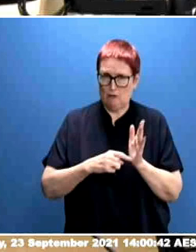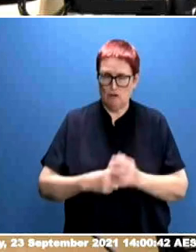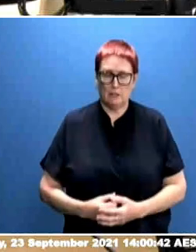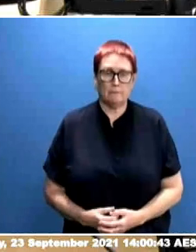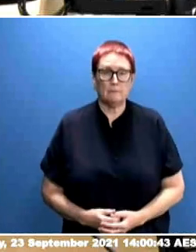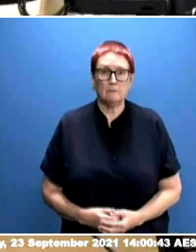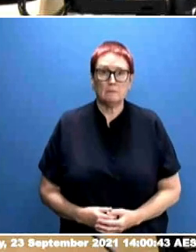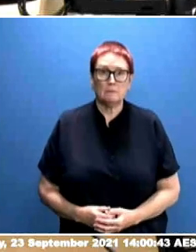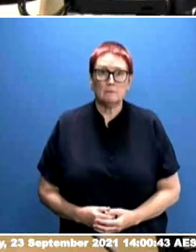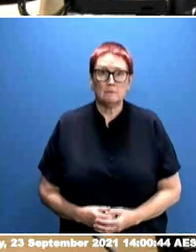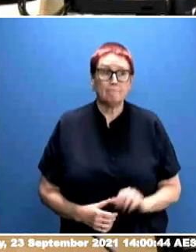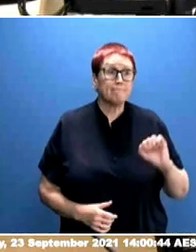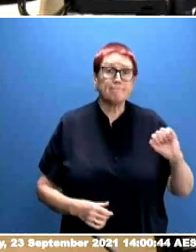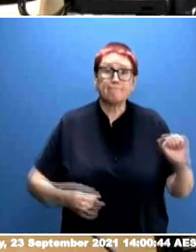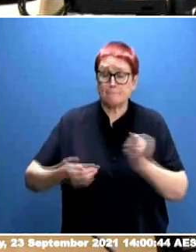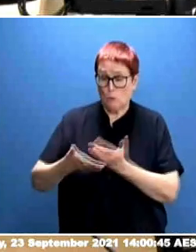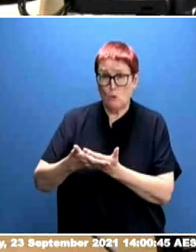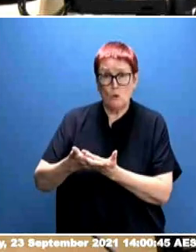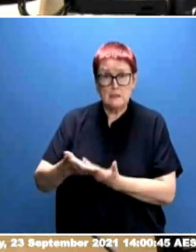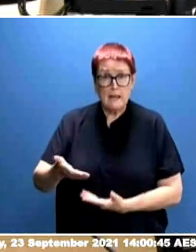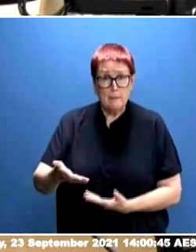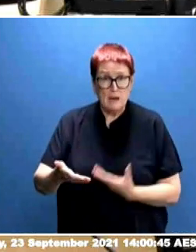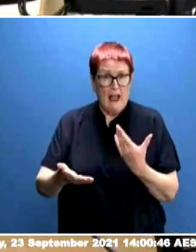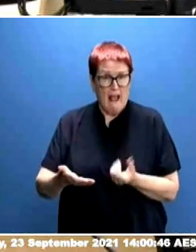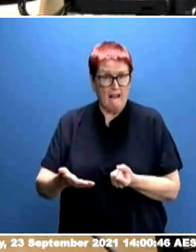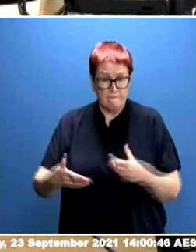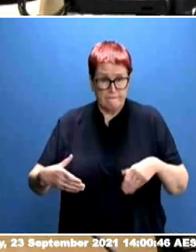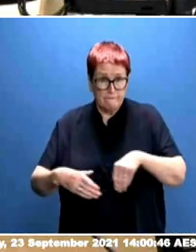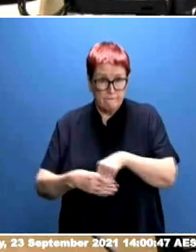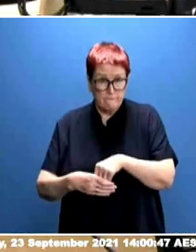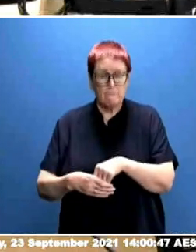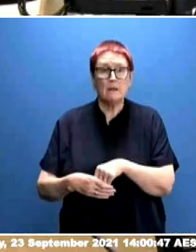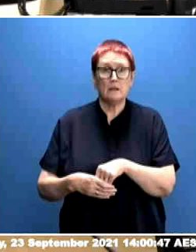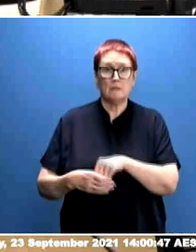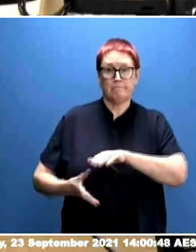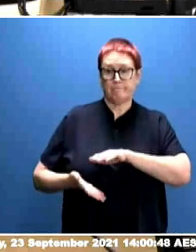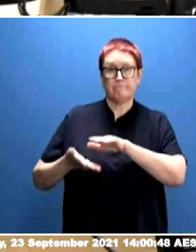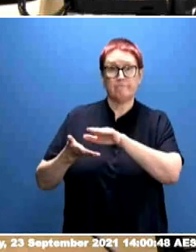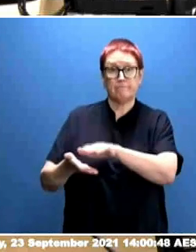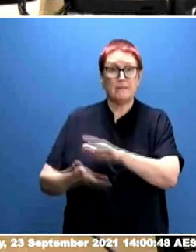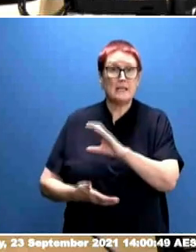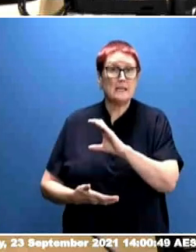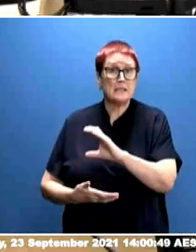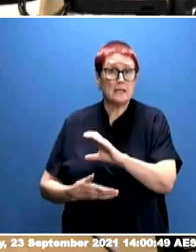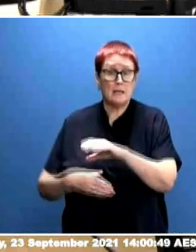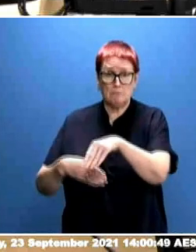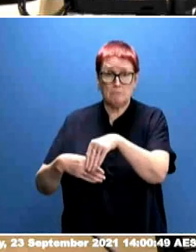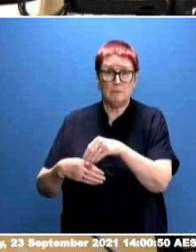There is a copy of Ms Kerr's statement in Tender Bundle Part C at tab 58.